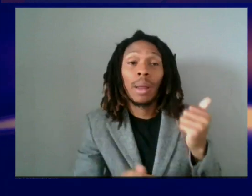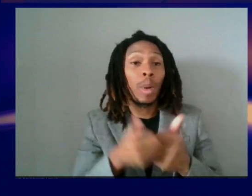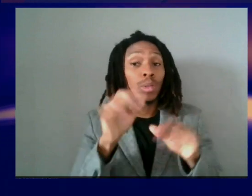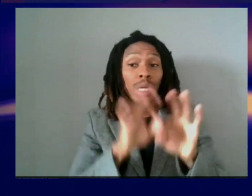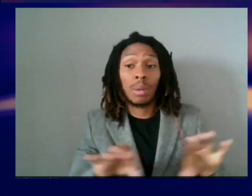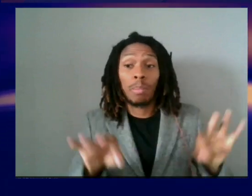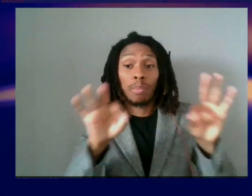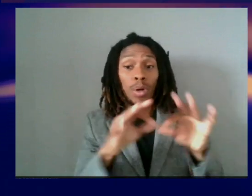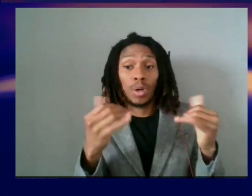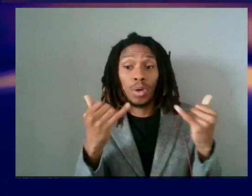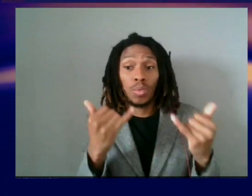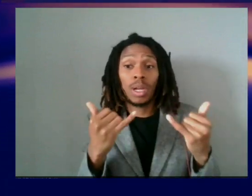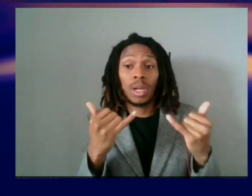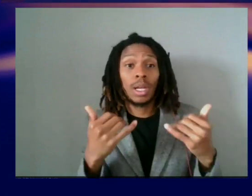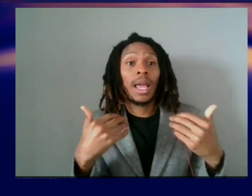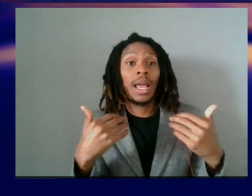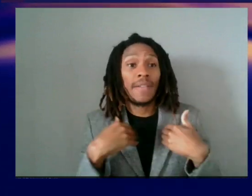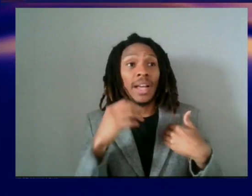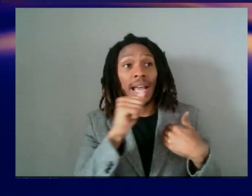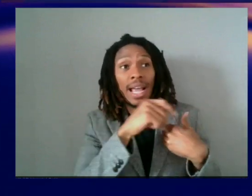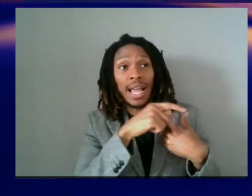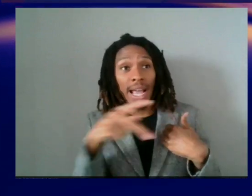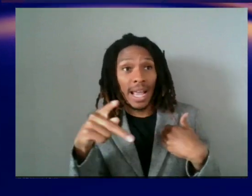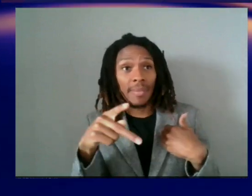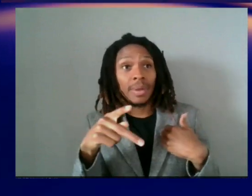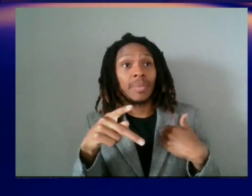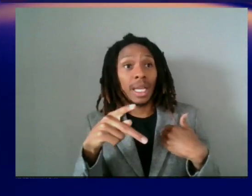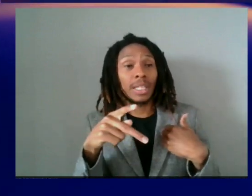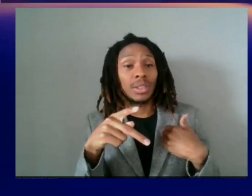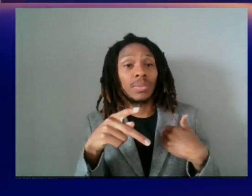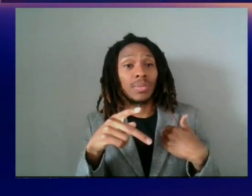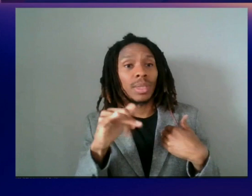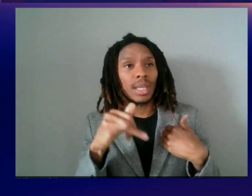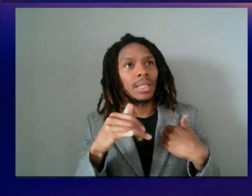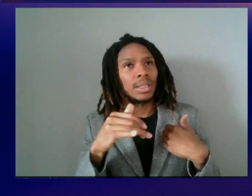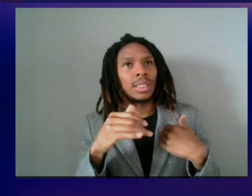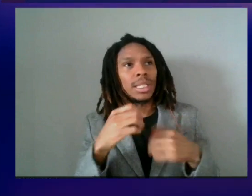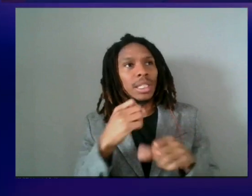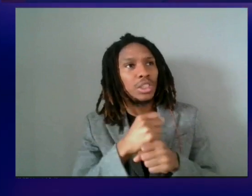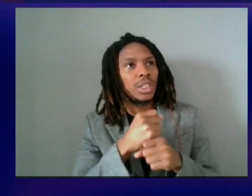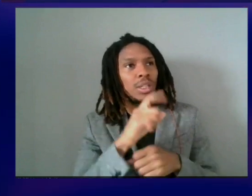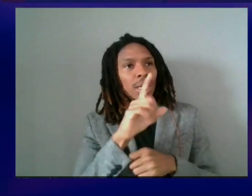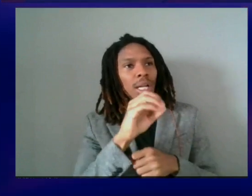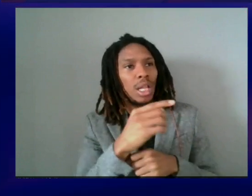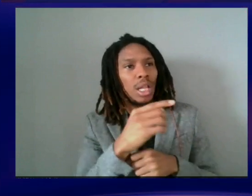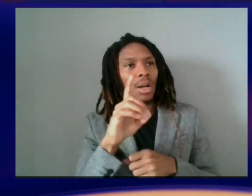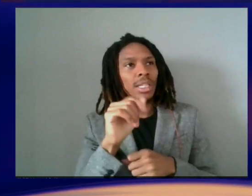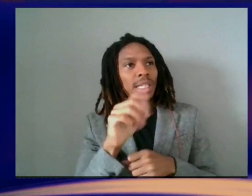we've got an app application already instrumented that's generating the log data and trace data that we need to use here.